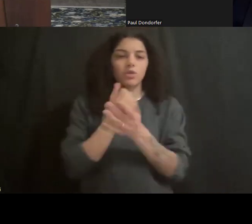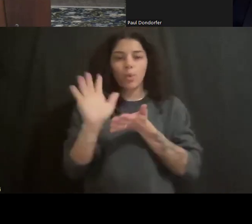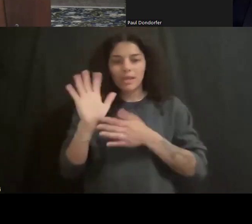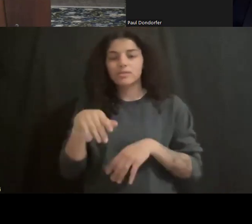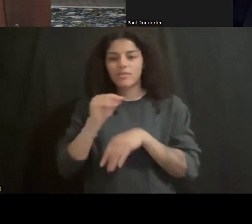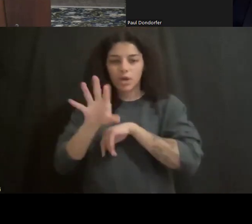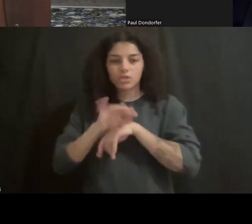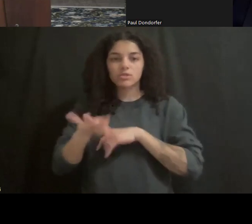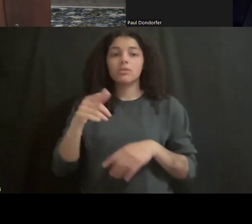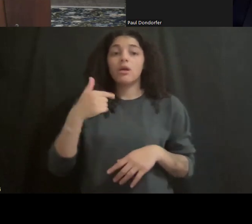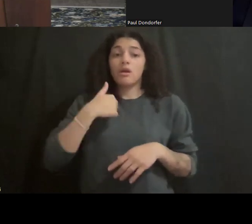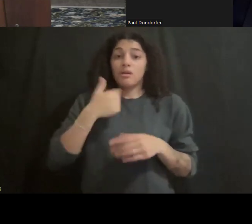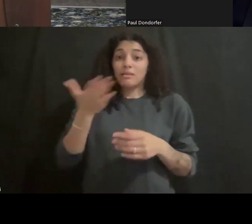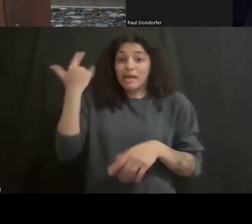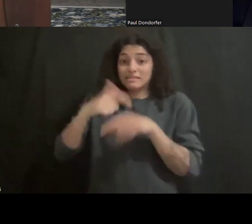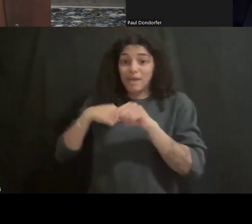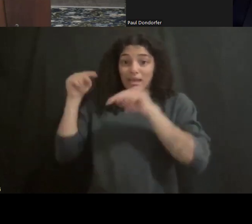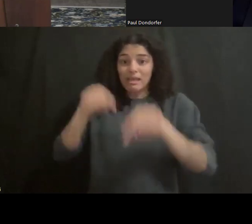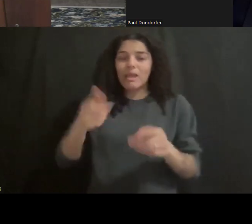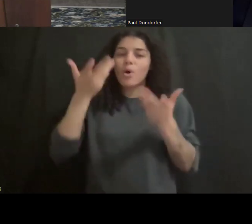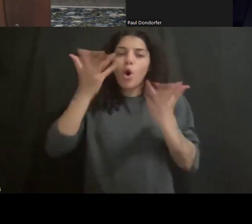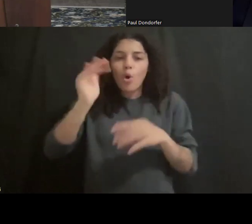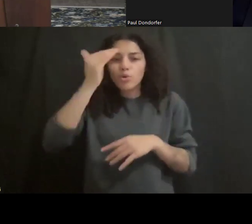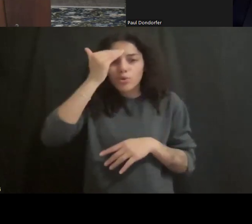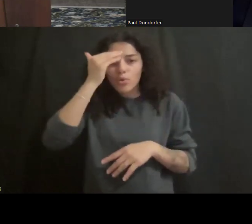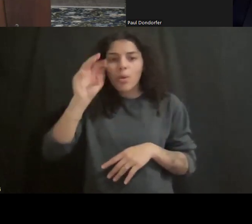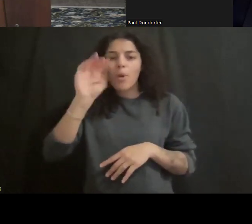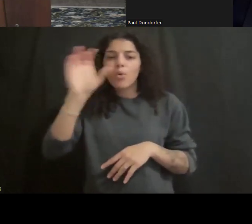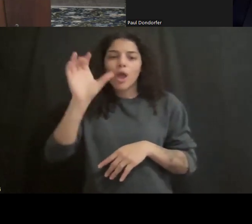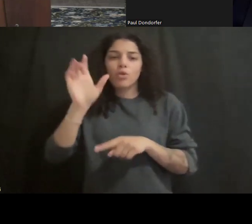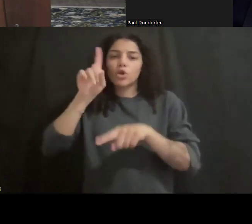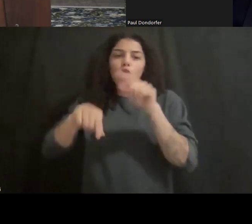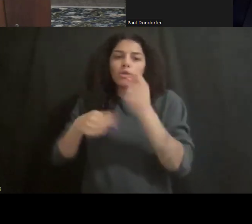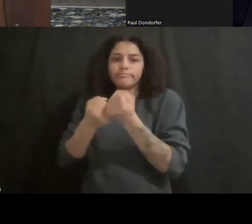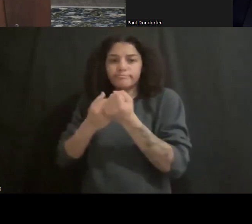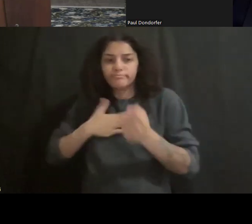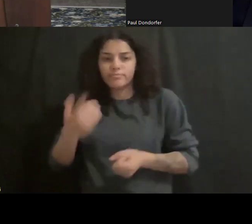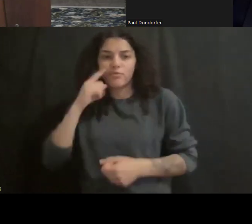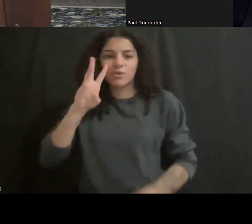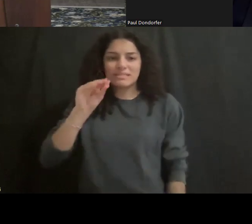not make its 60% diversion pledge to the state by this point in time The state hasn't gotten